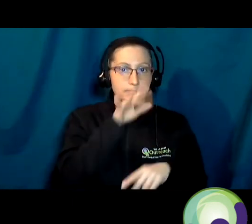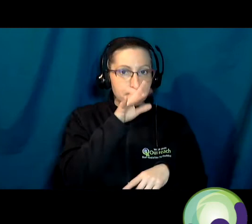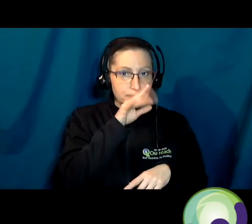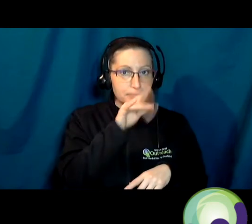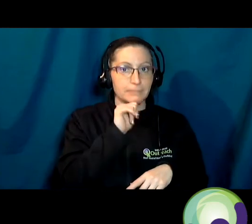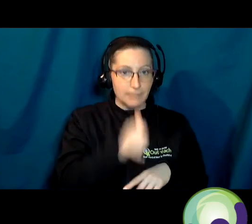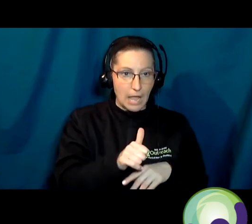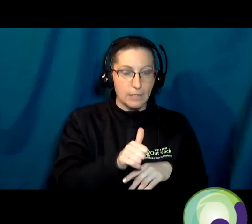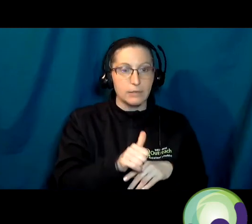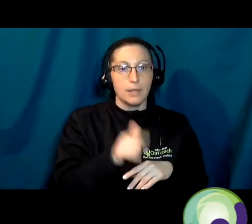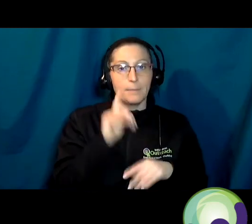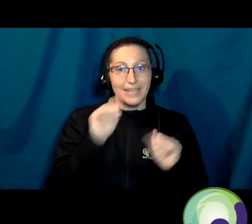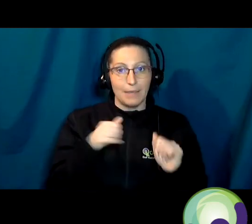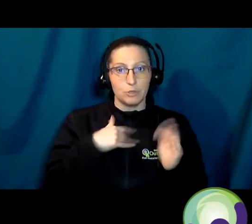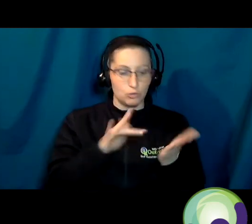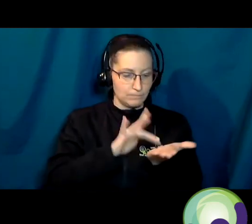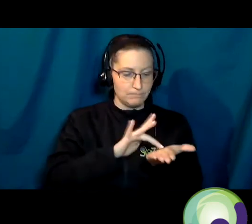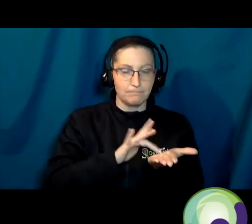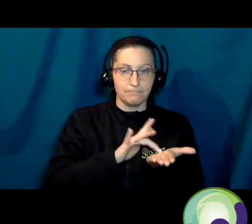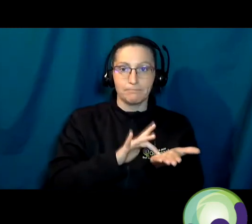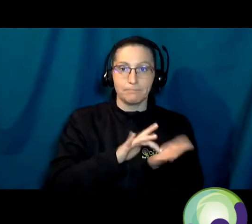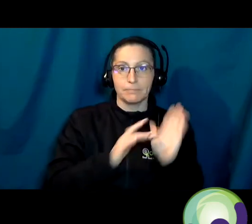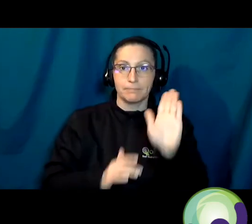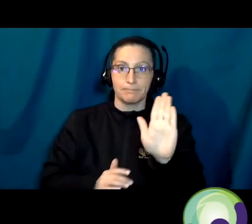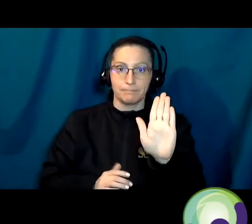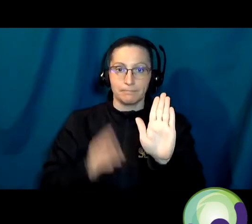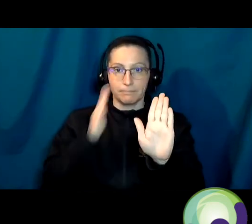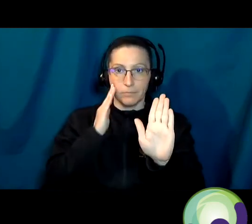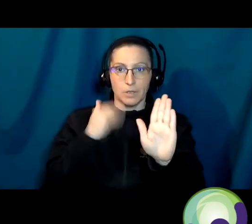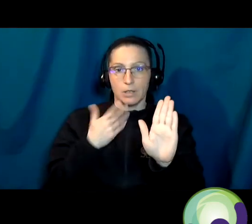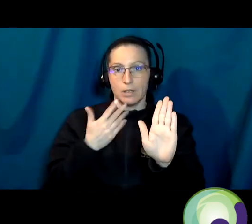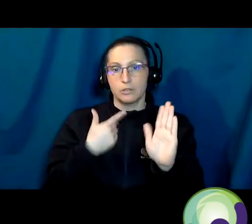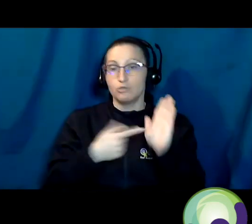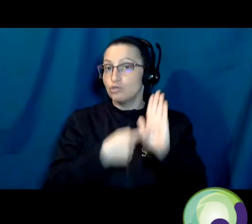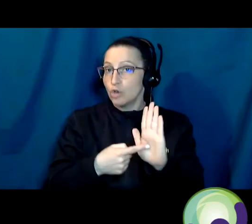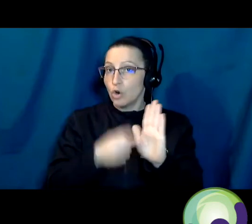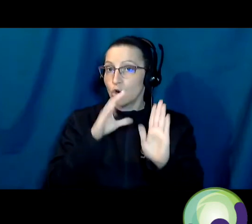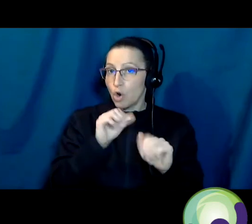like just being able to type out the text to show like a co-worker? Or is that an opportunity